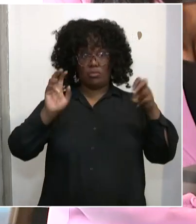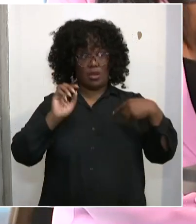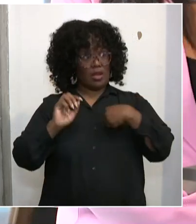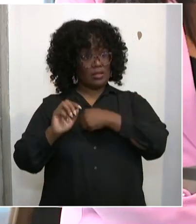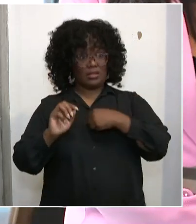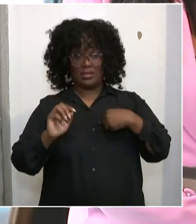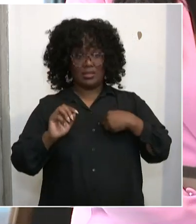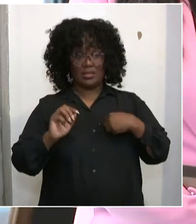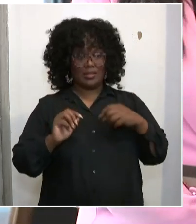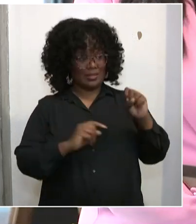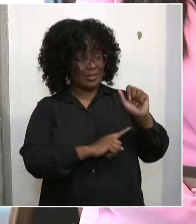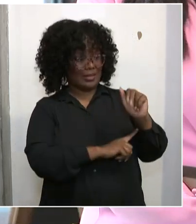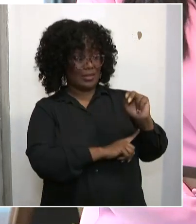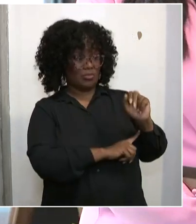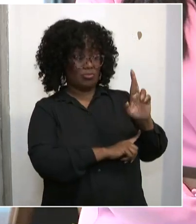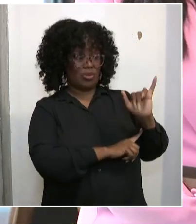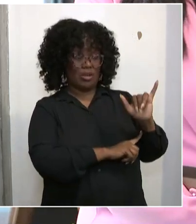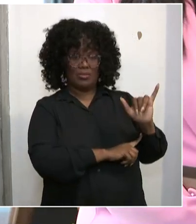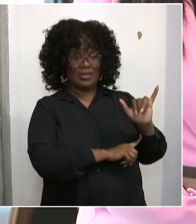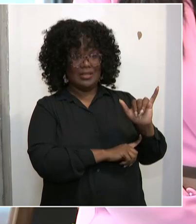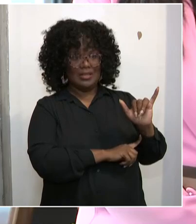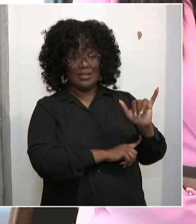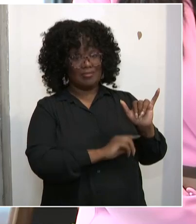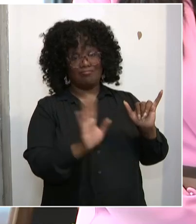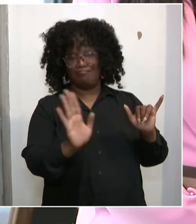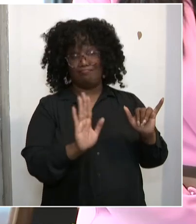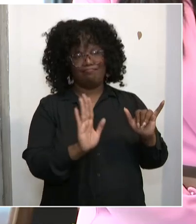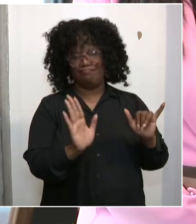to that bill being um. Codified